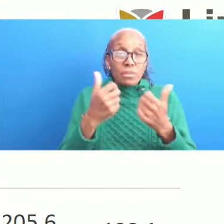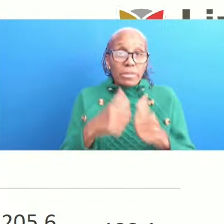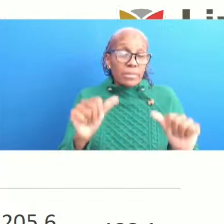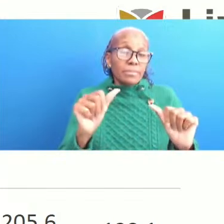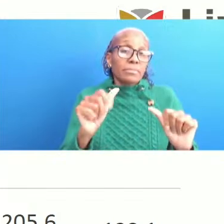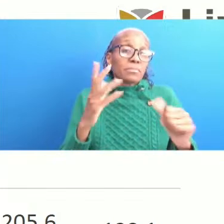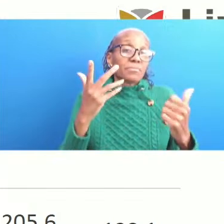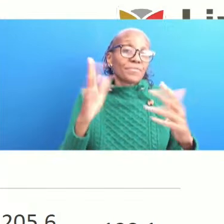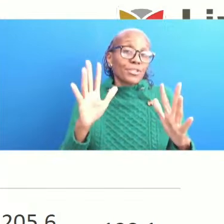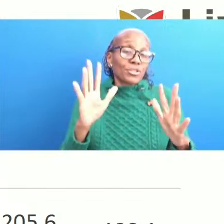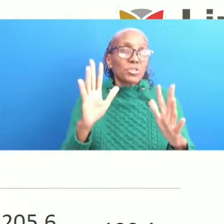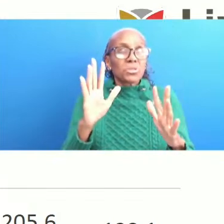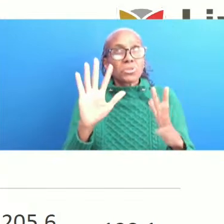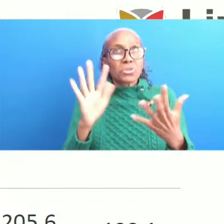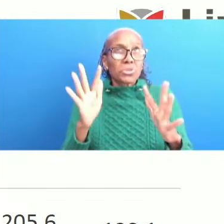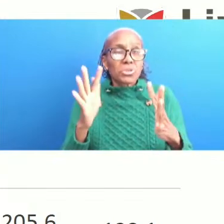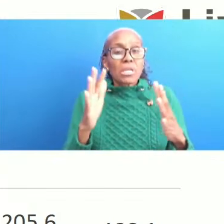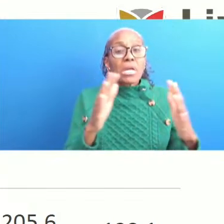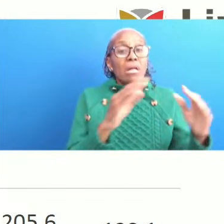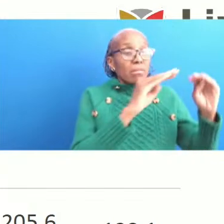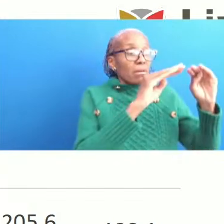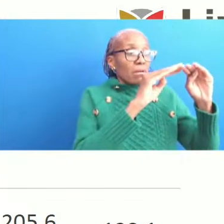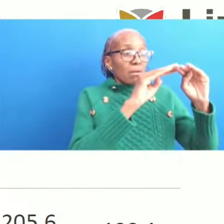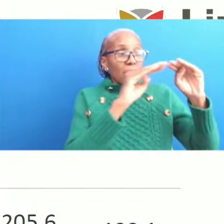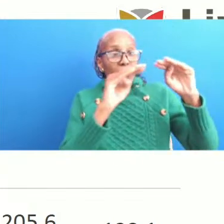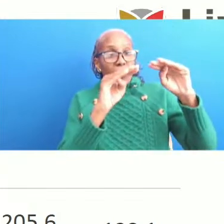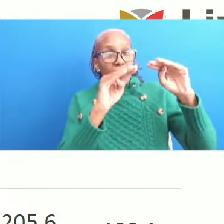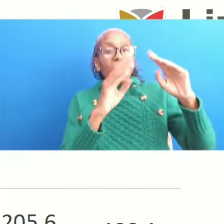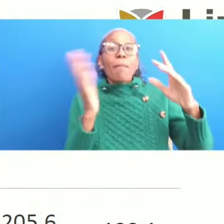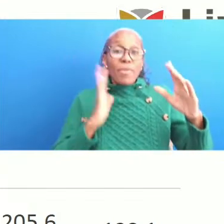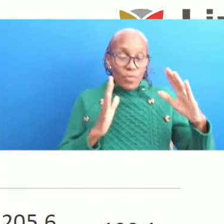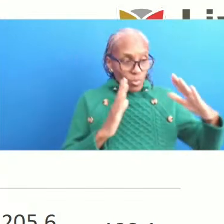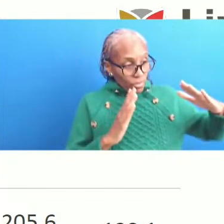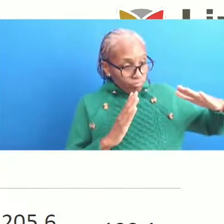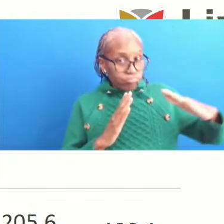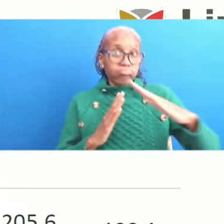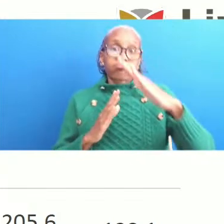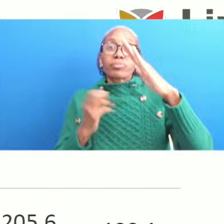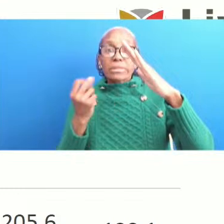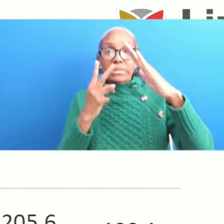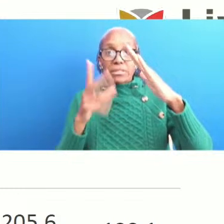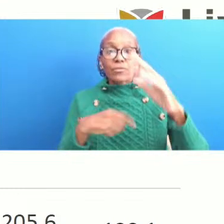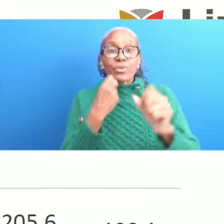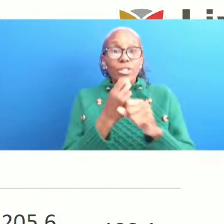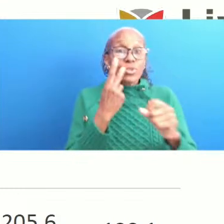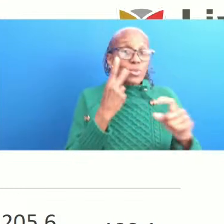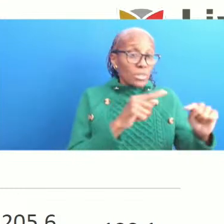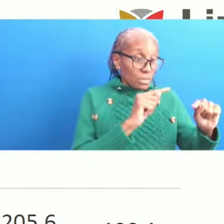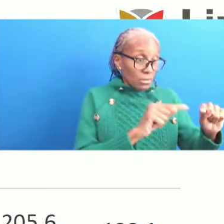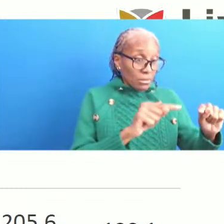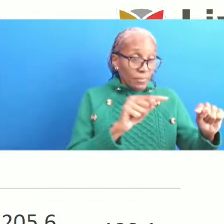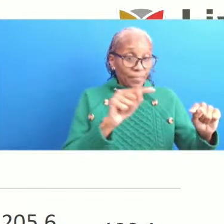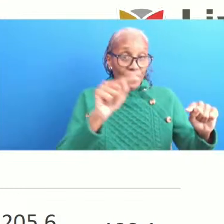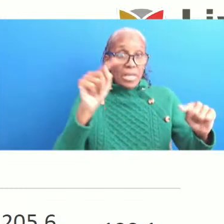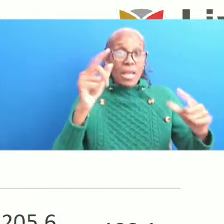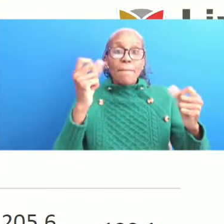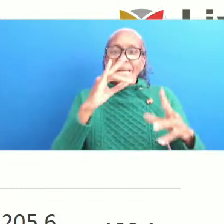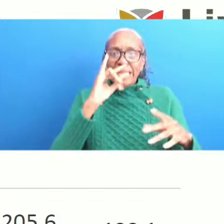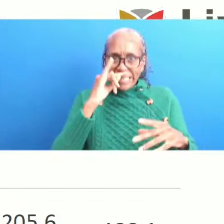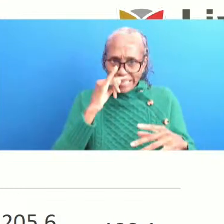BIT DURING THIS REPORT ABOUT YOUTH SUICIDE ATTEMPTS AND SO WE HAVE AT LEAST FLATTEN THE